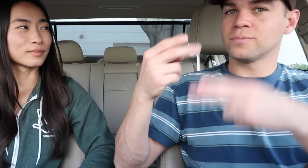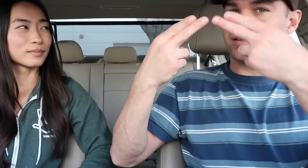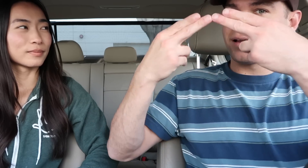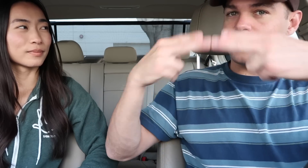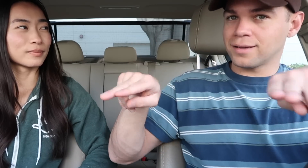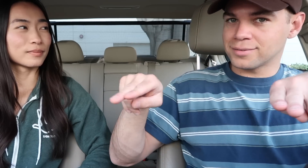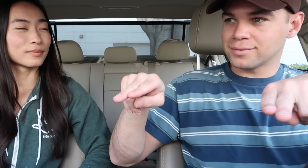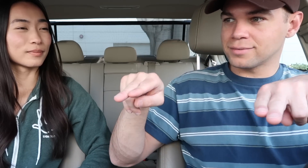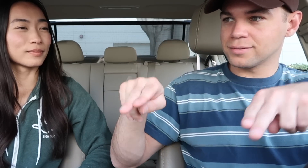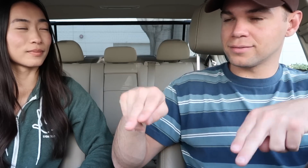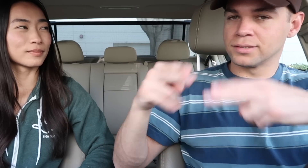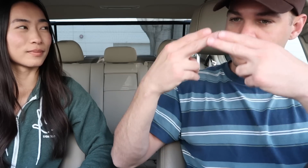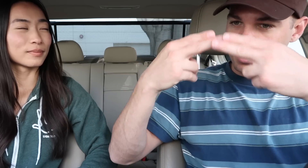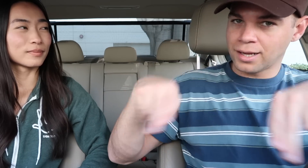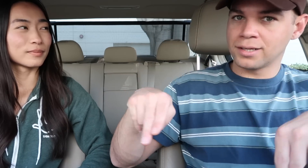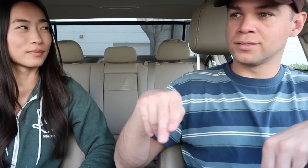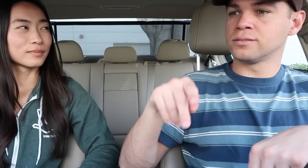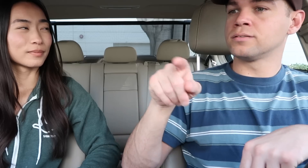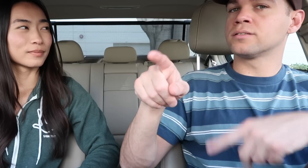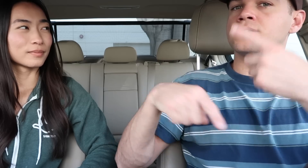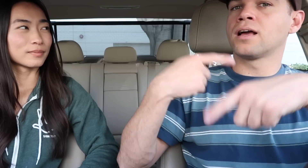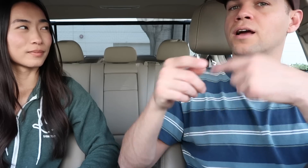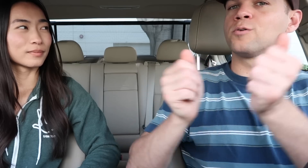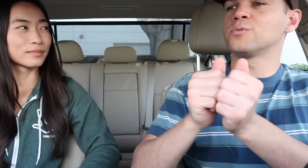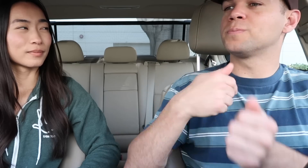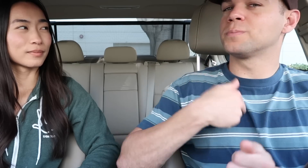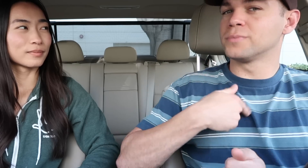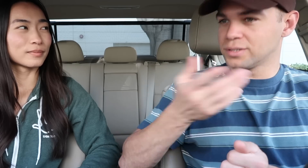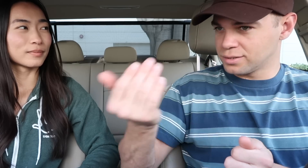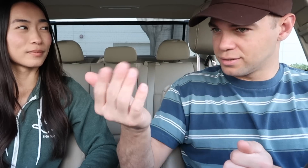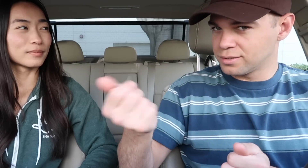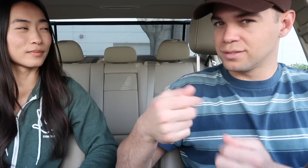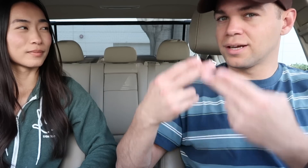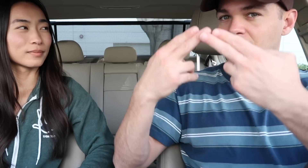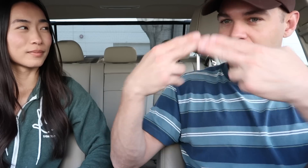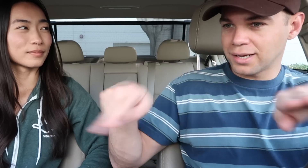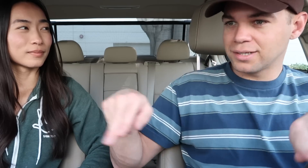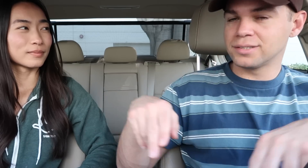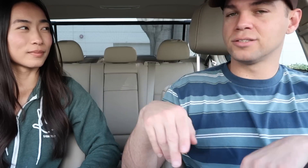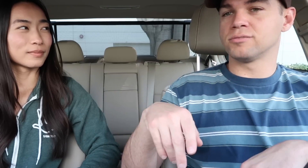eggs eggs" "sign with me" eggs"